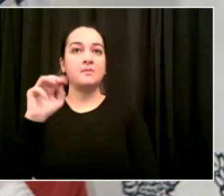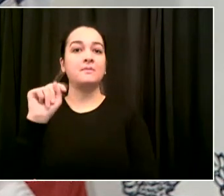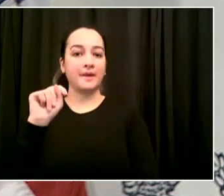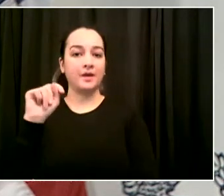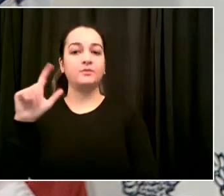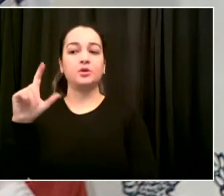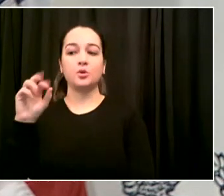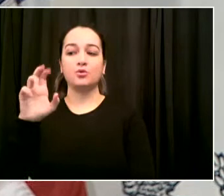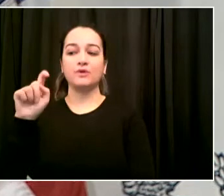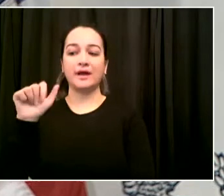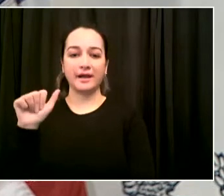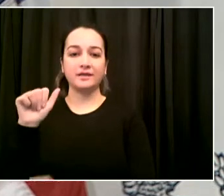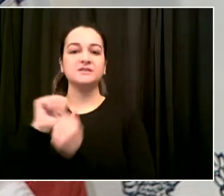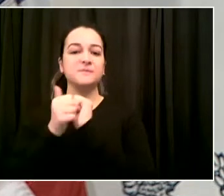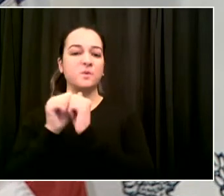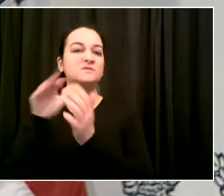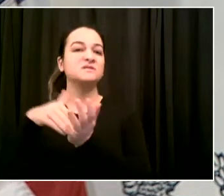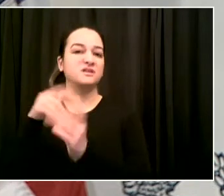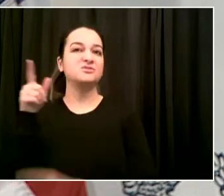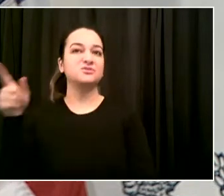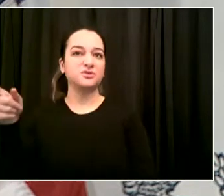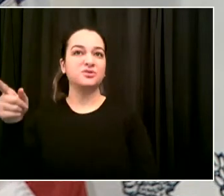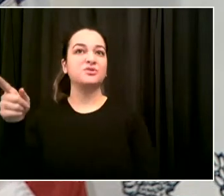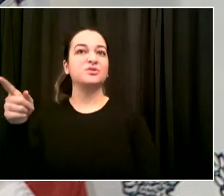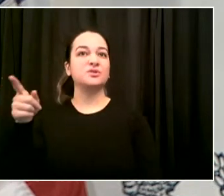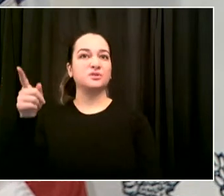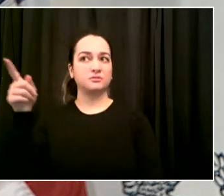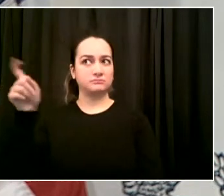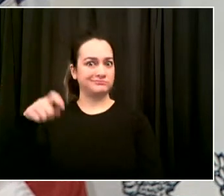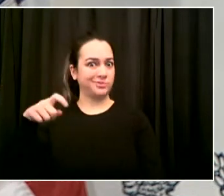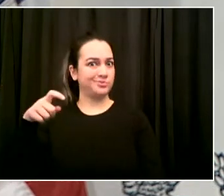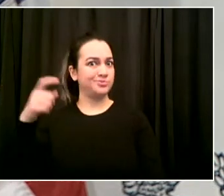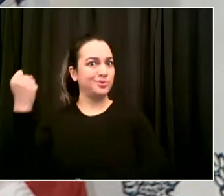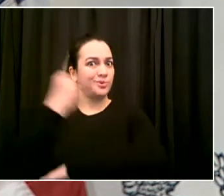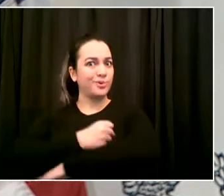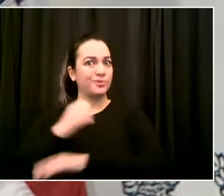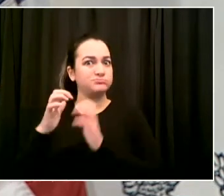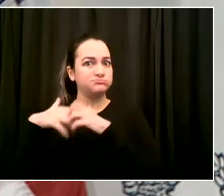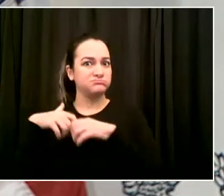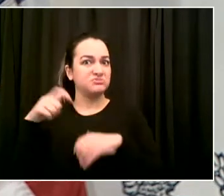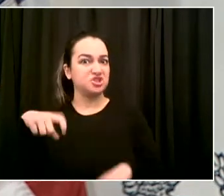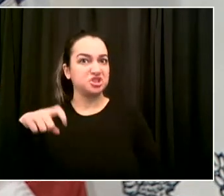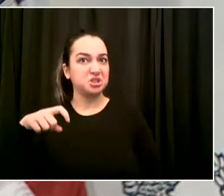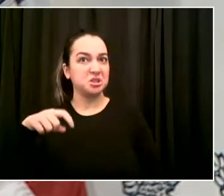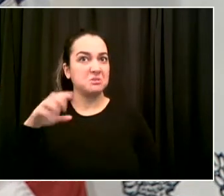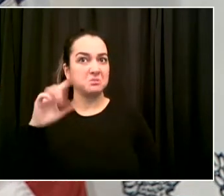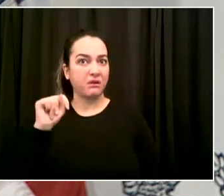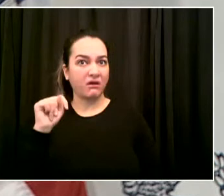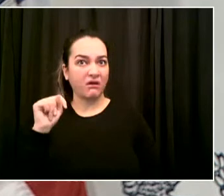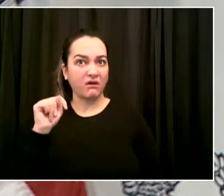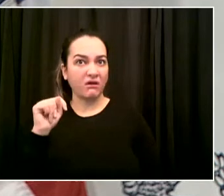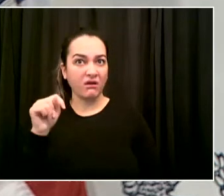IS SUPPOSED TO HAPPEN MID EBFRUARY. AS A CITY IDENTIFIED AA PERMANENT SITE